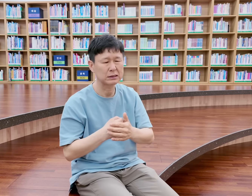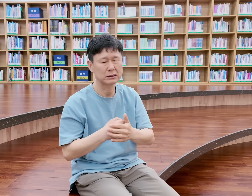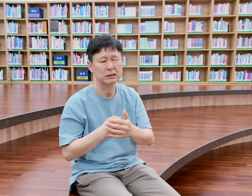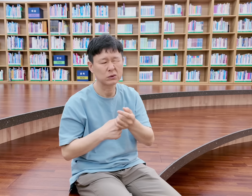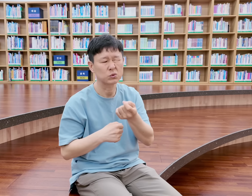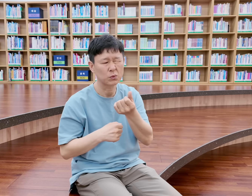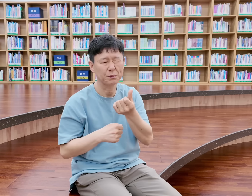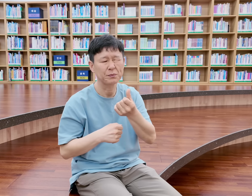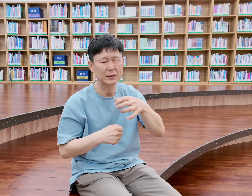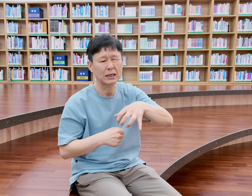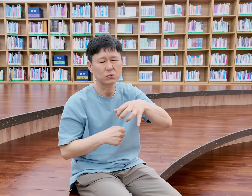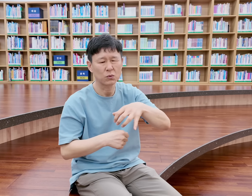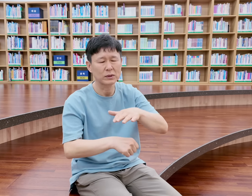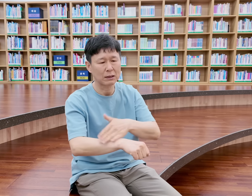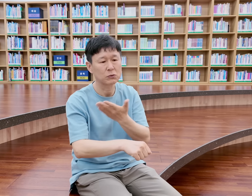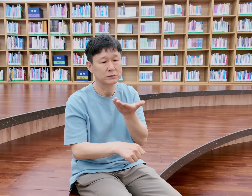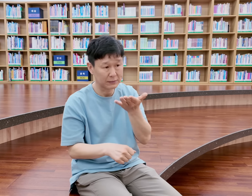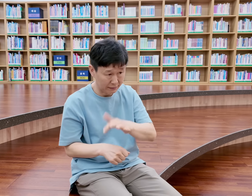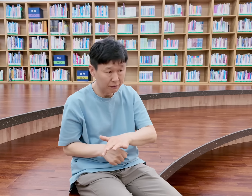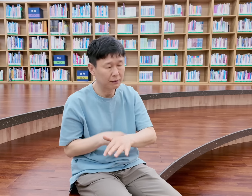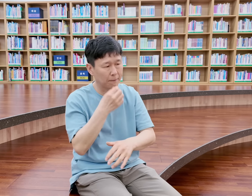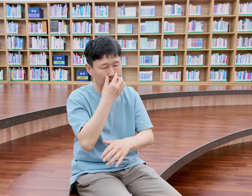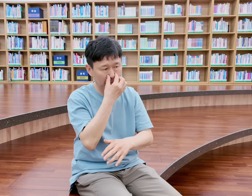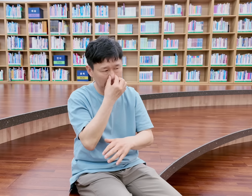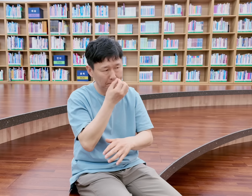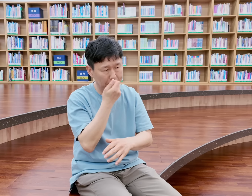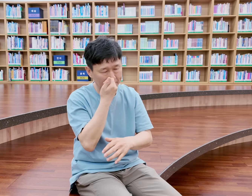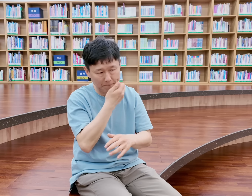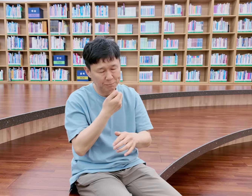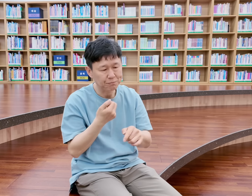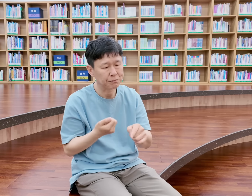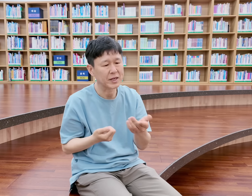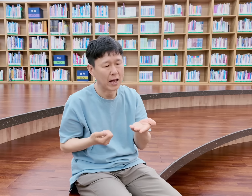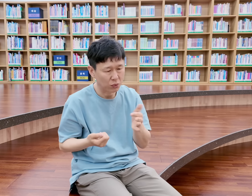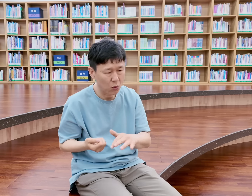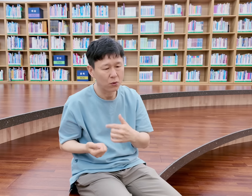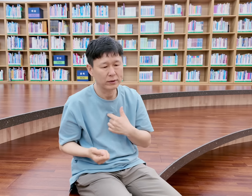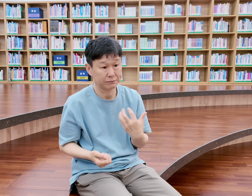Although the position is not good,